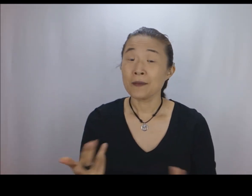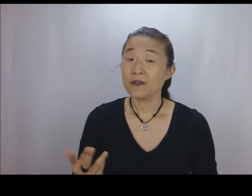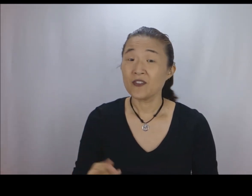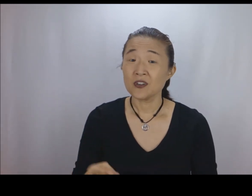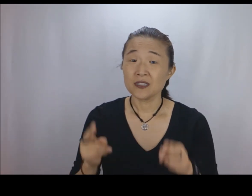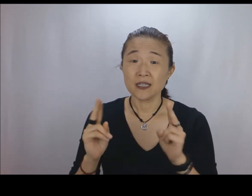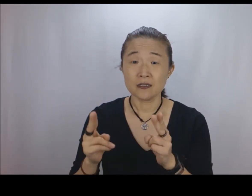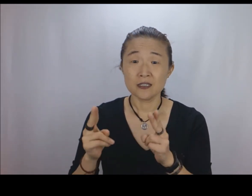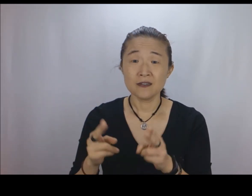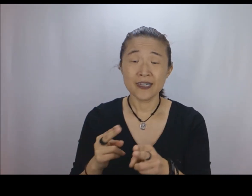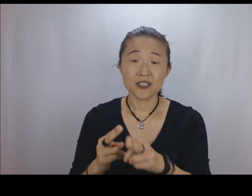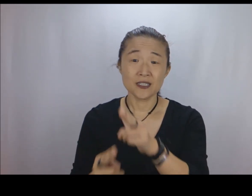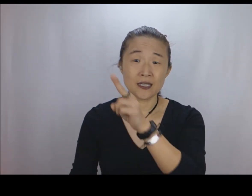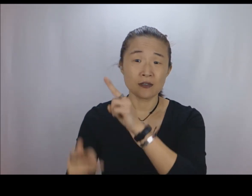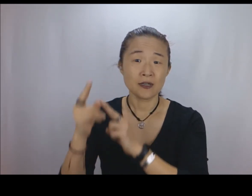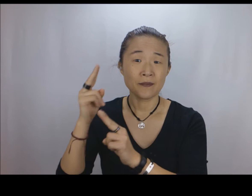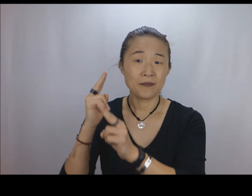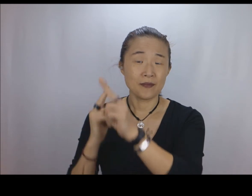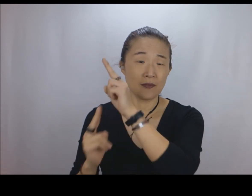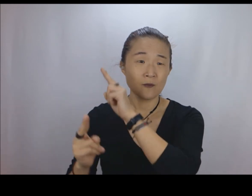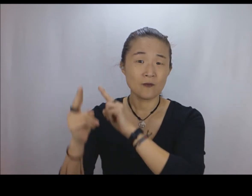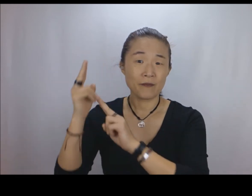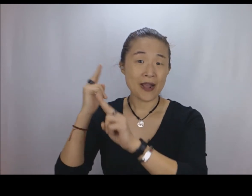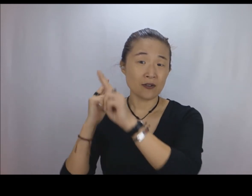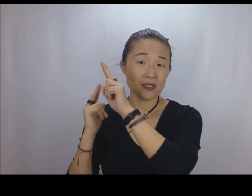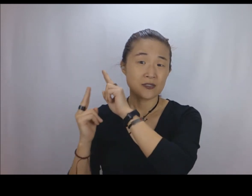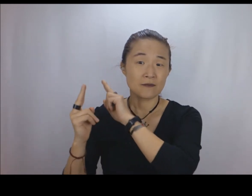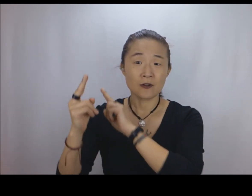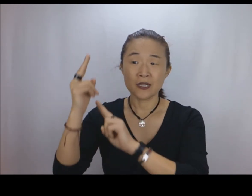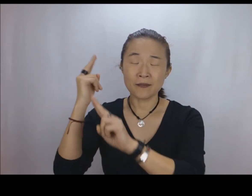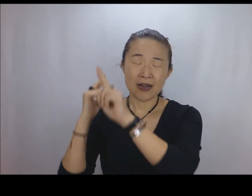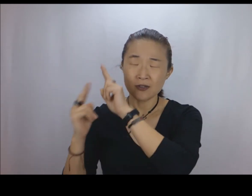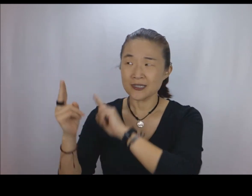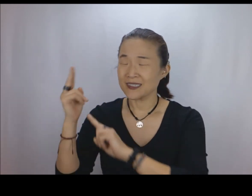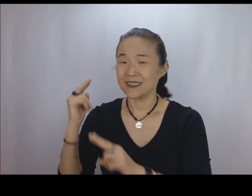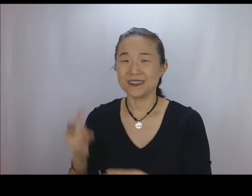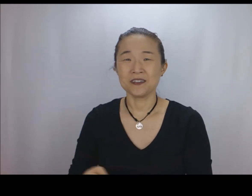I prefer taking two "H's" and going backwards, rolling backwards.